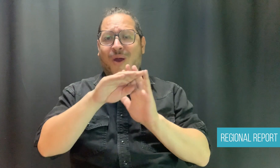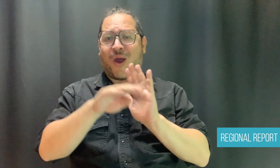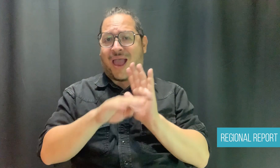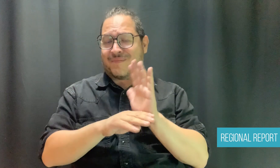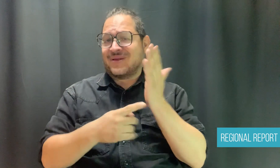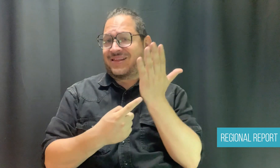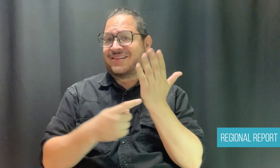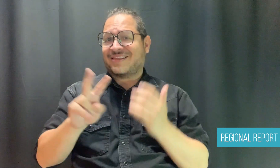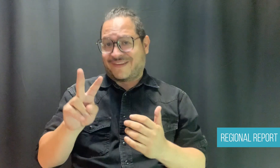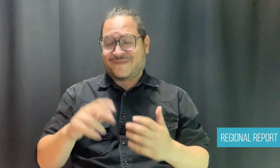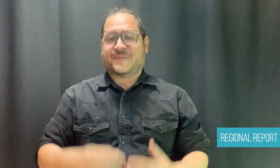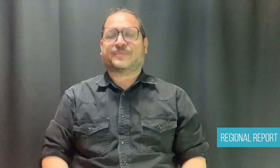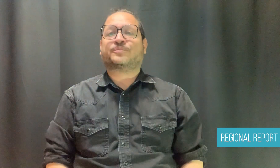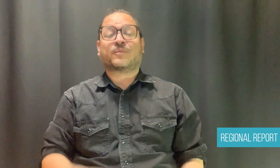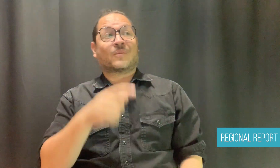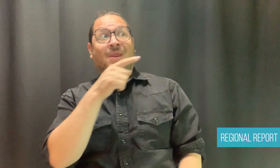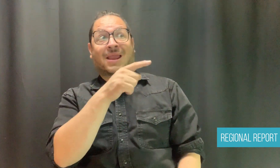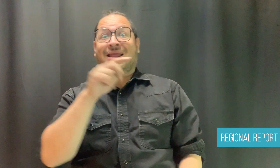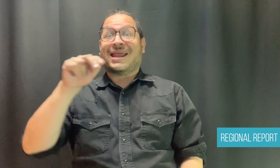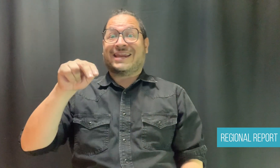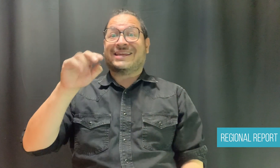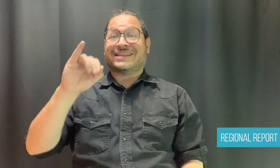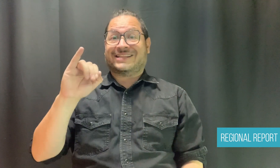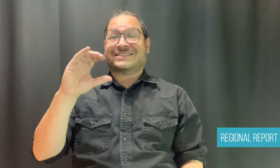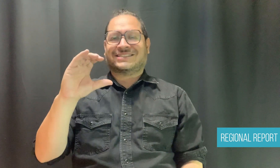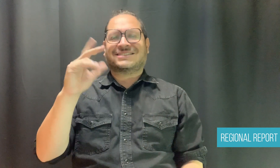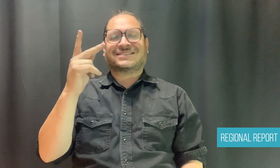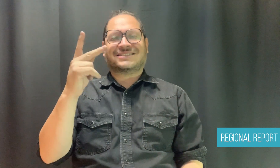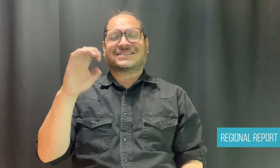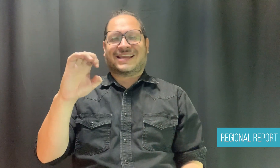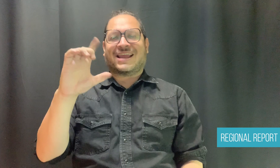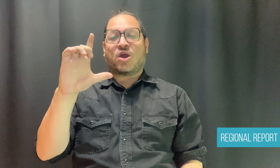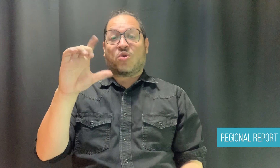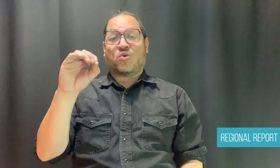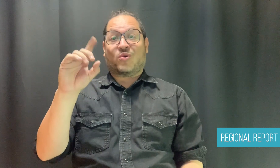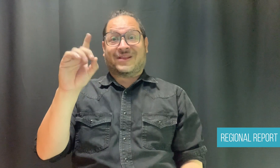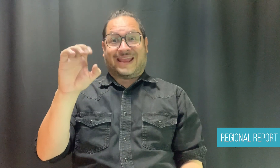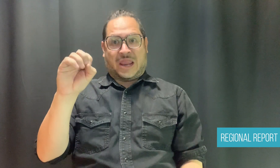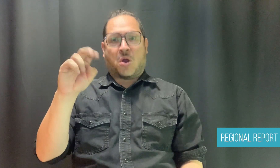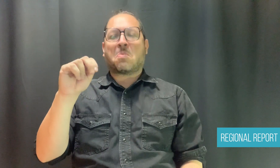of their TV programs. At first, Nickelodeon decided